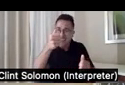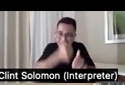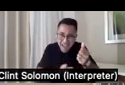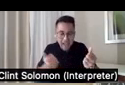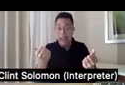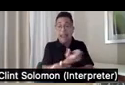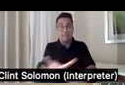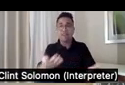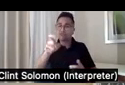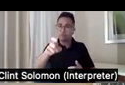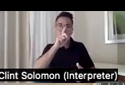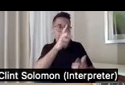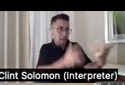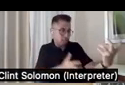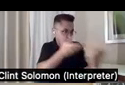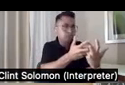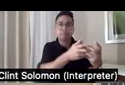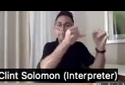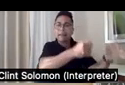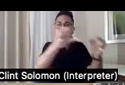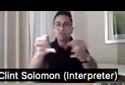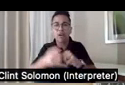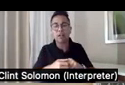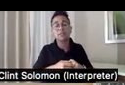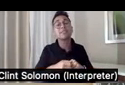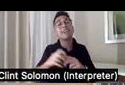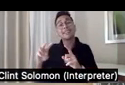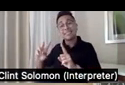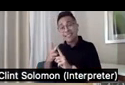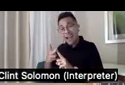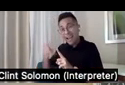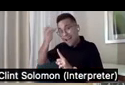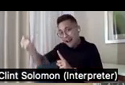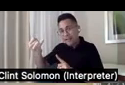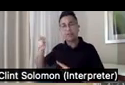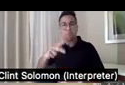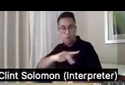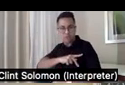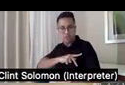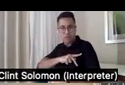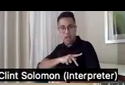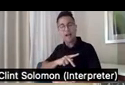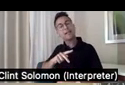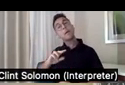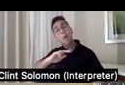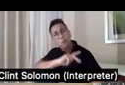for our students the second idea is personalizing personalizing literacy lessons mean that these